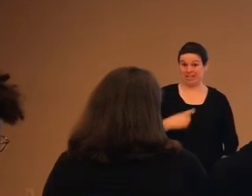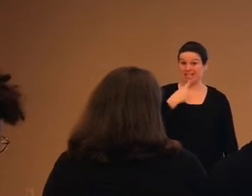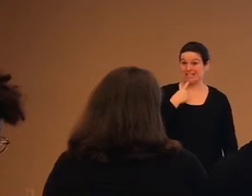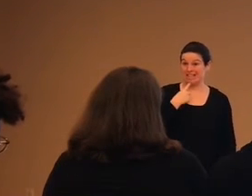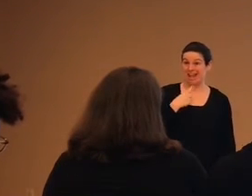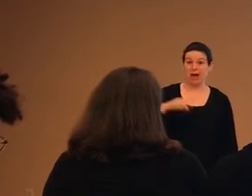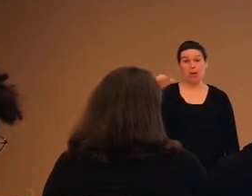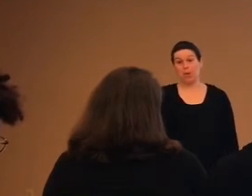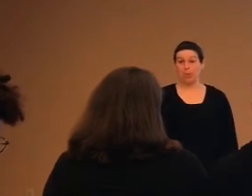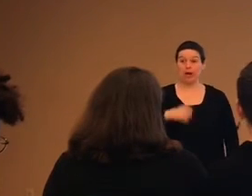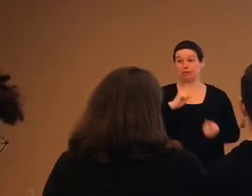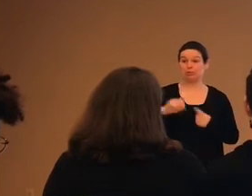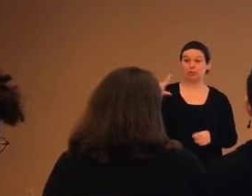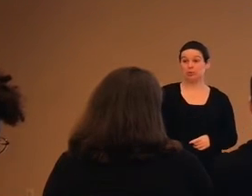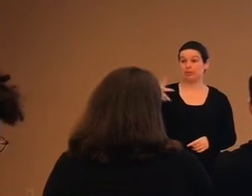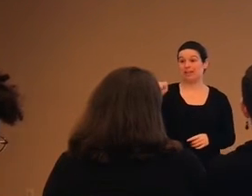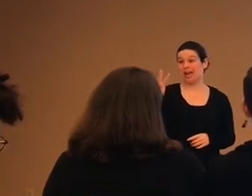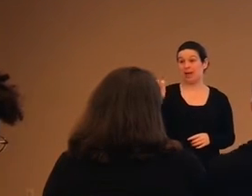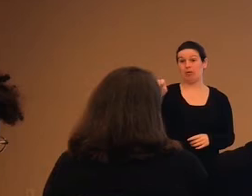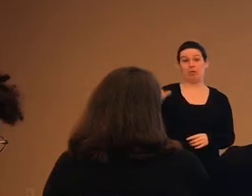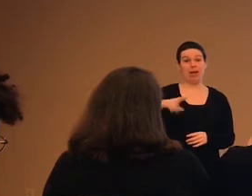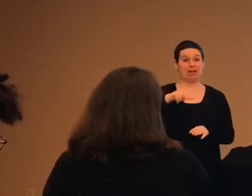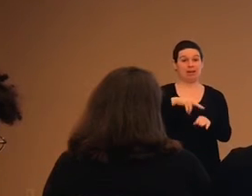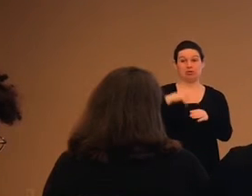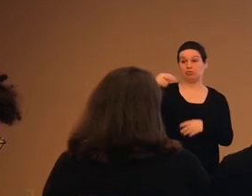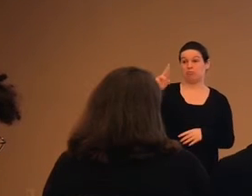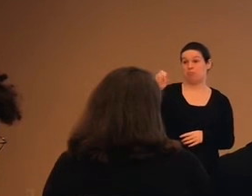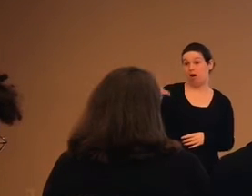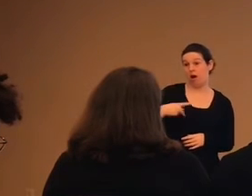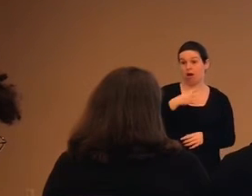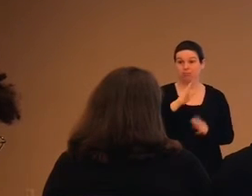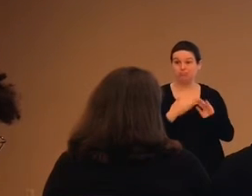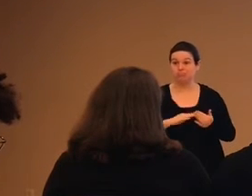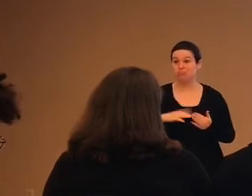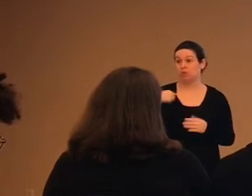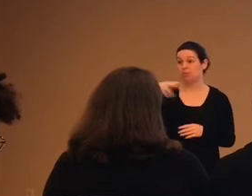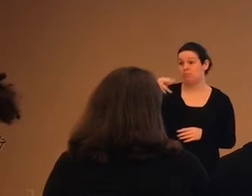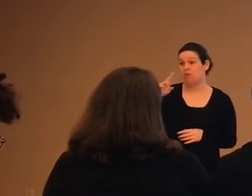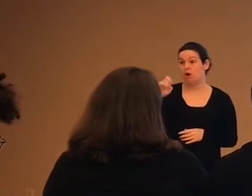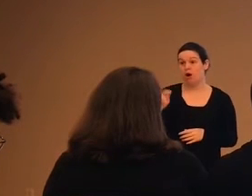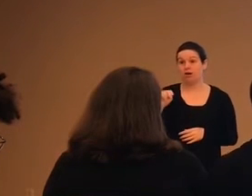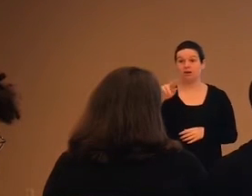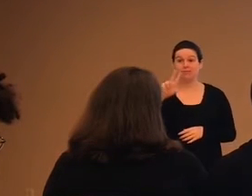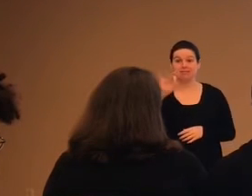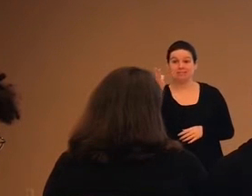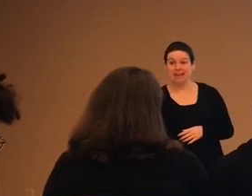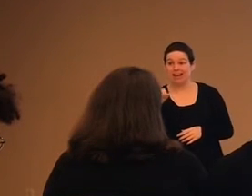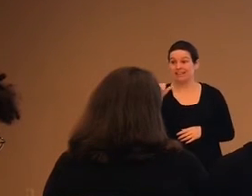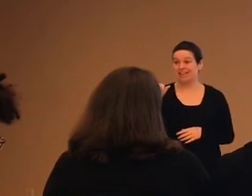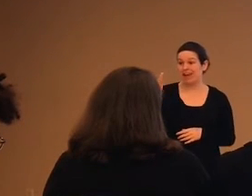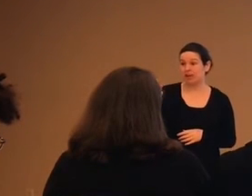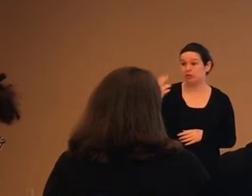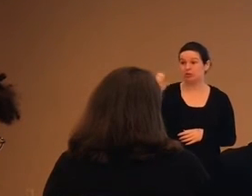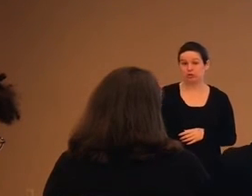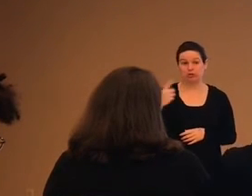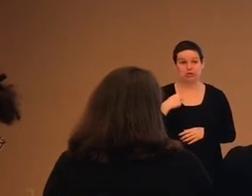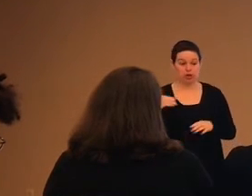welcome to Gateway Arch National Park an urban park of 90 acres on the shore of the Mississippi River and sea free whom I